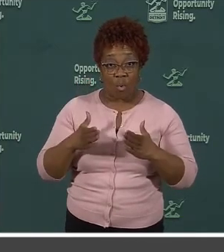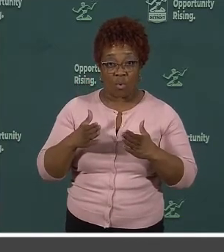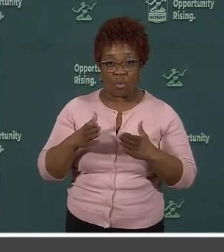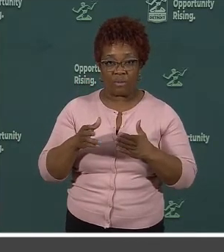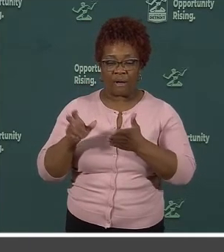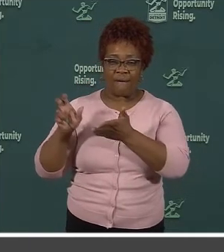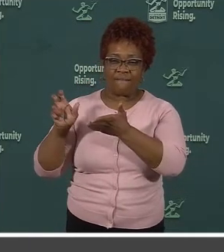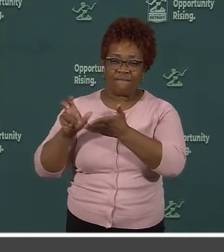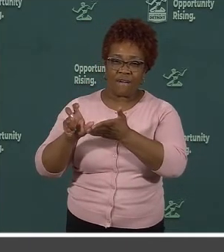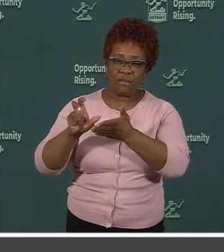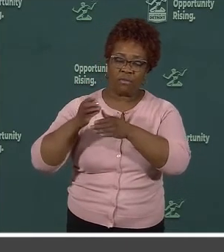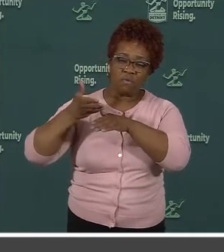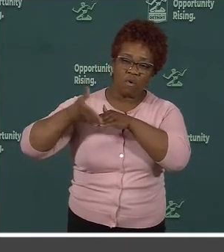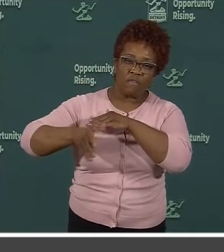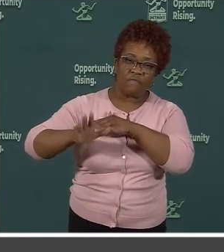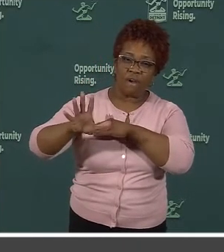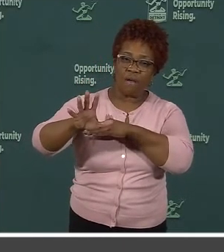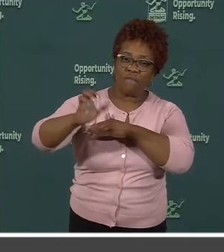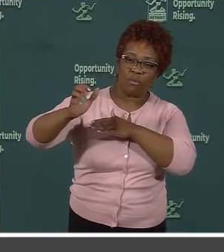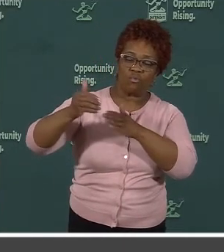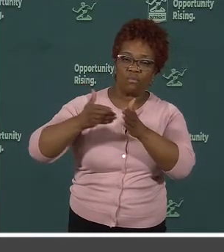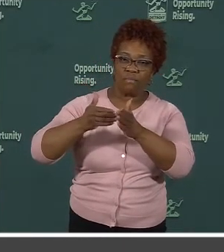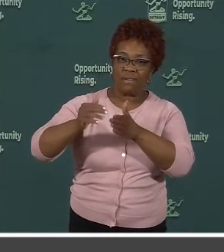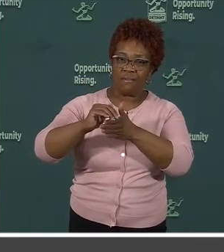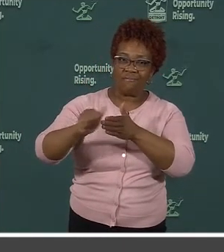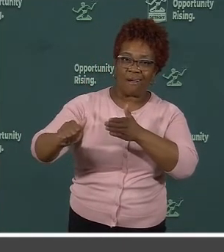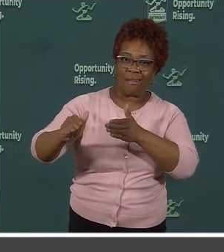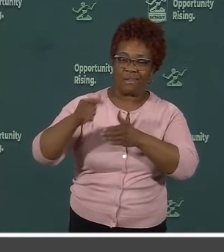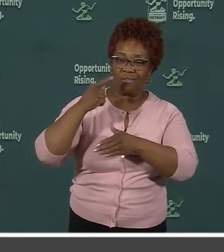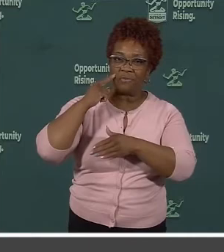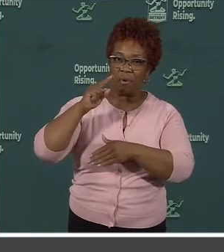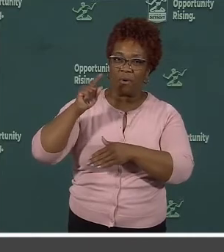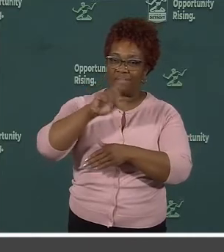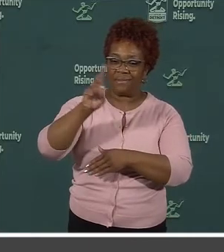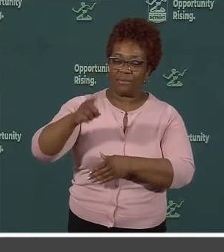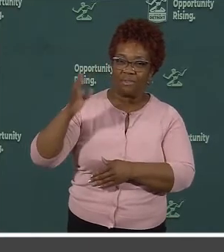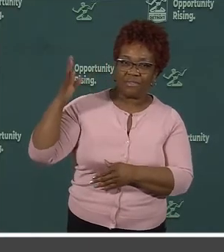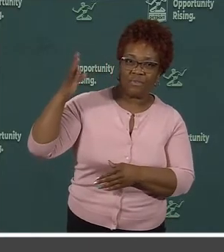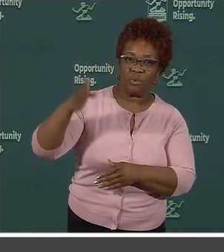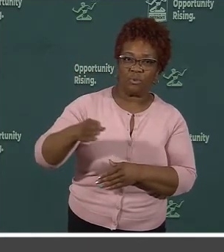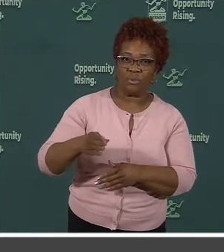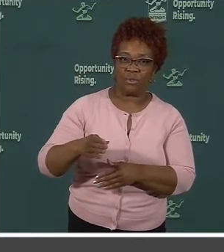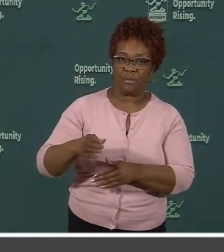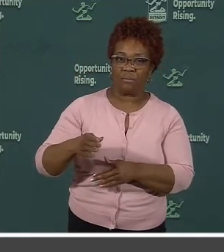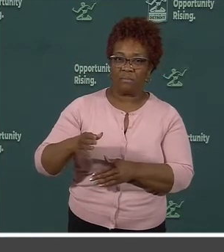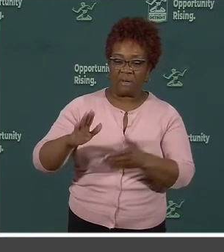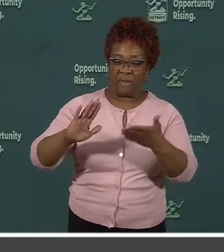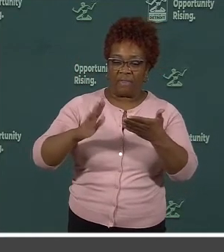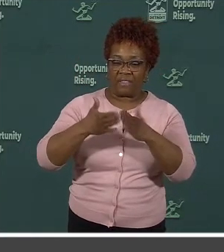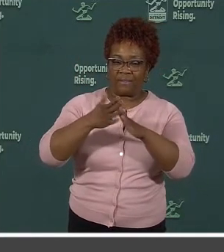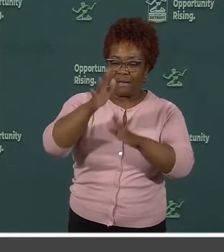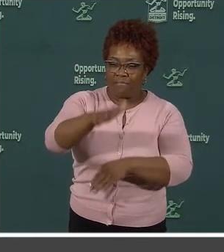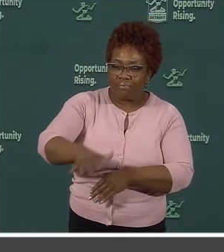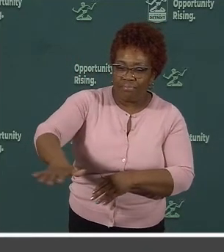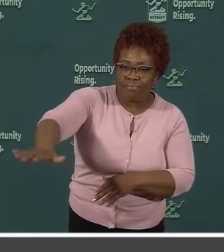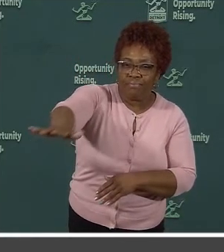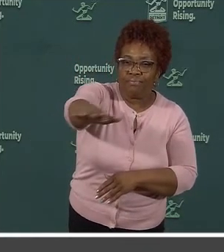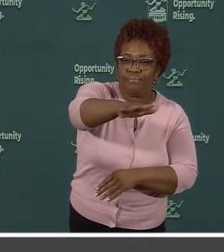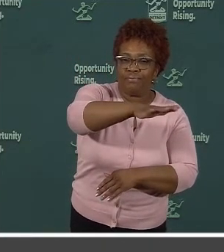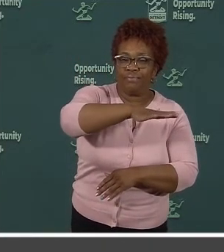DOLLARS IN DETROIT'S FUTURE FROM ONE END OF THIS CITY TO ANOTHER BLACK DEVELOPERS BUT